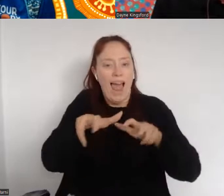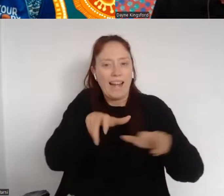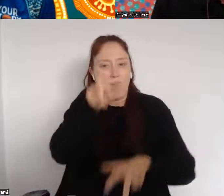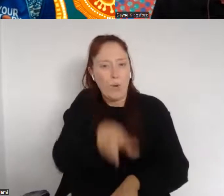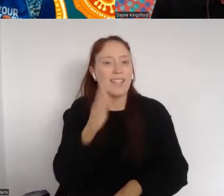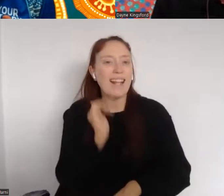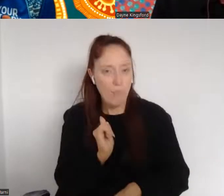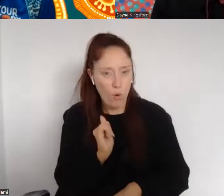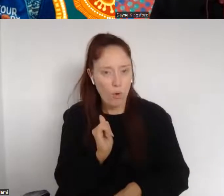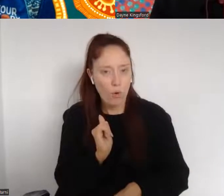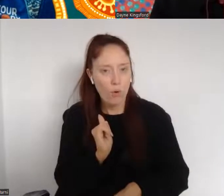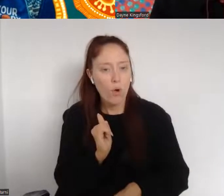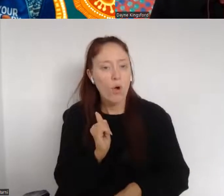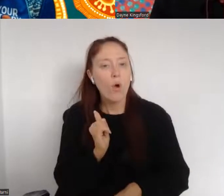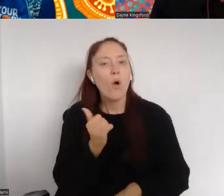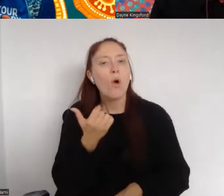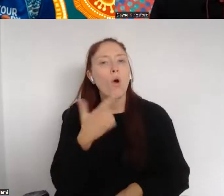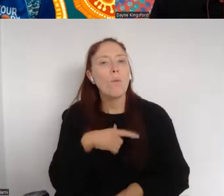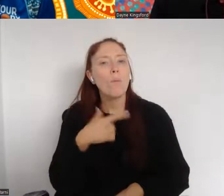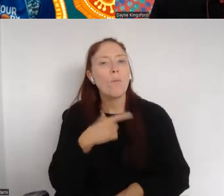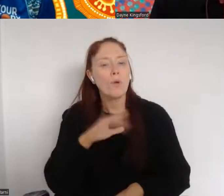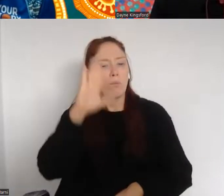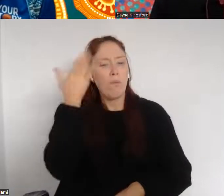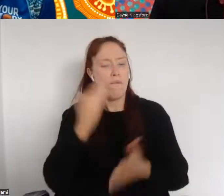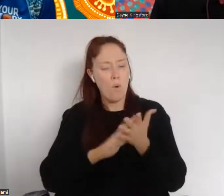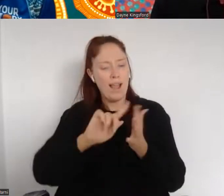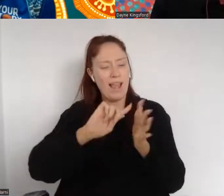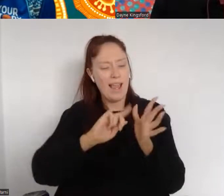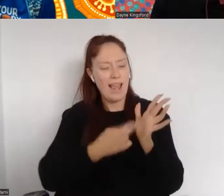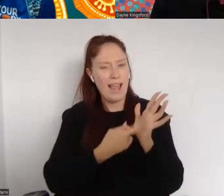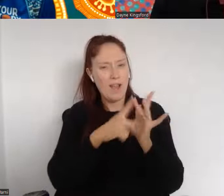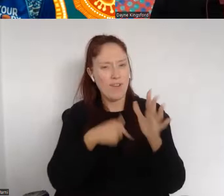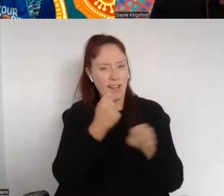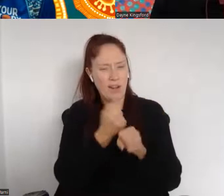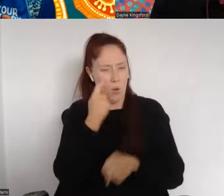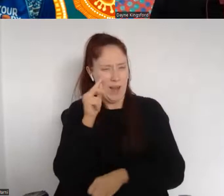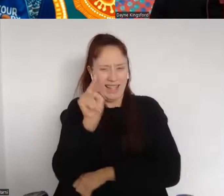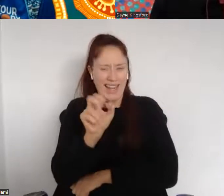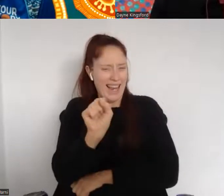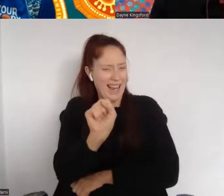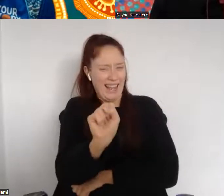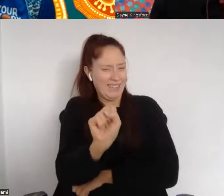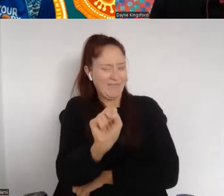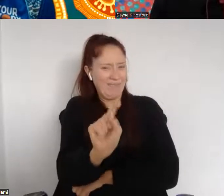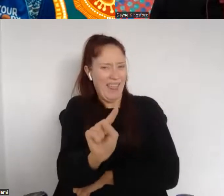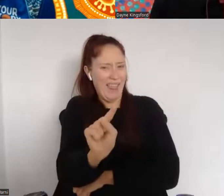has become evident at the previous hearing that this person's motivations were self interested?